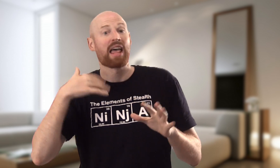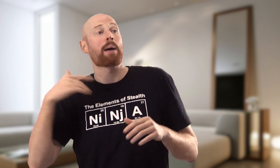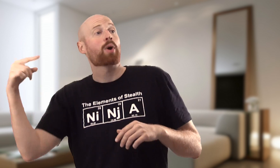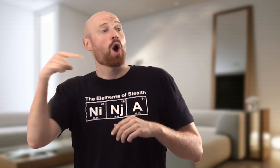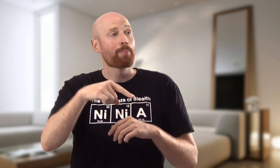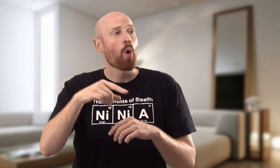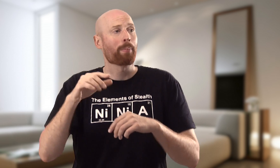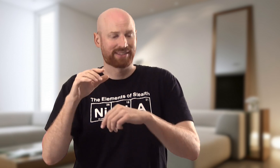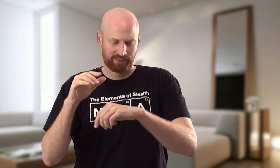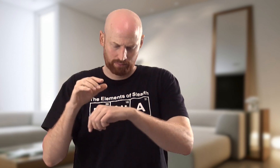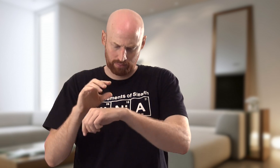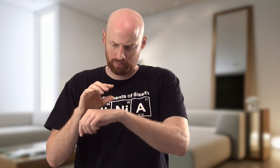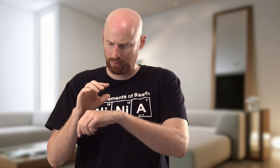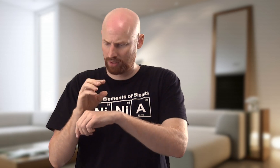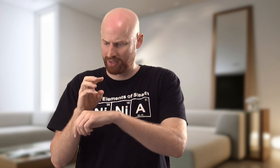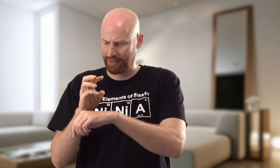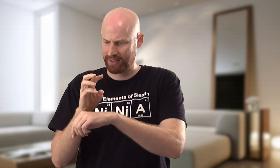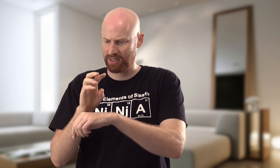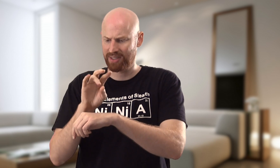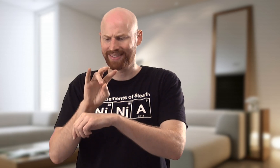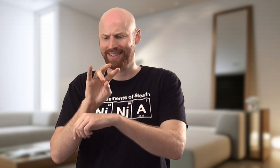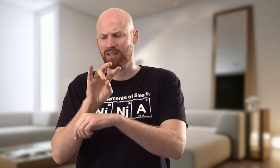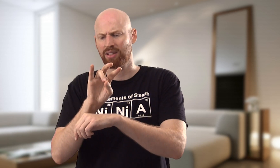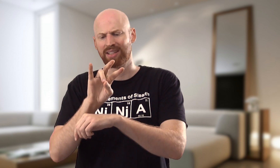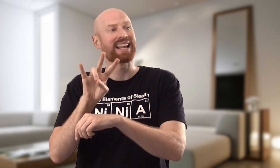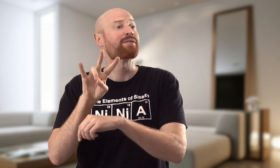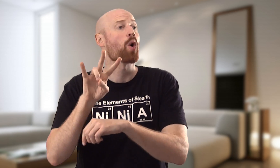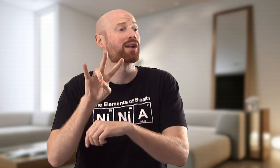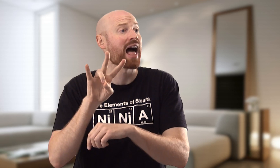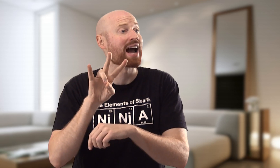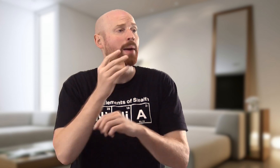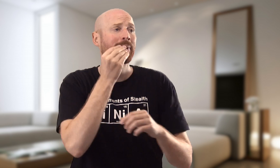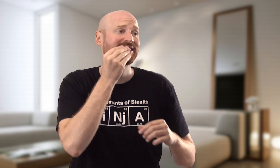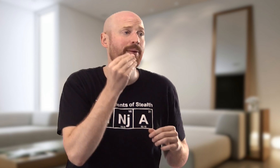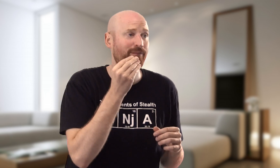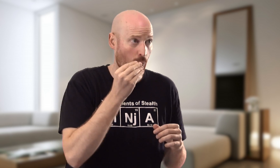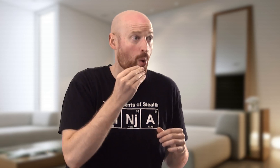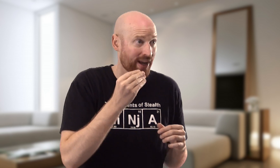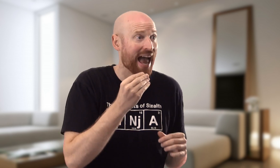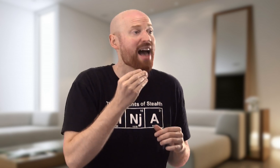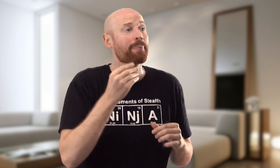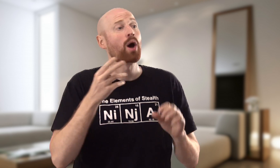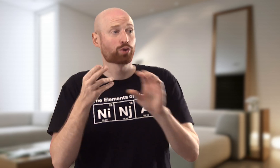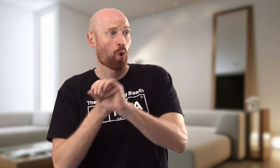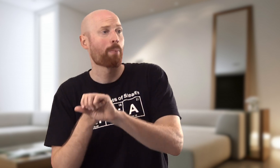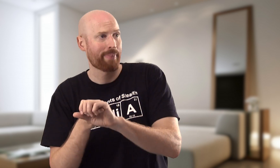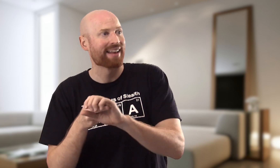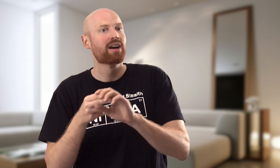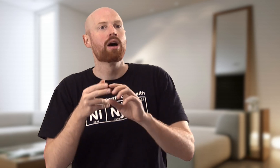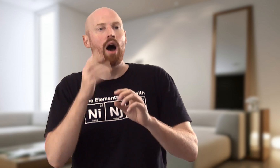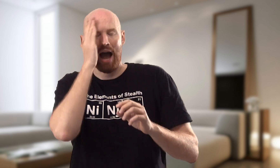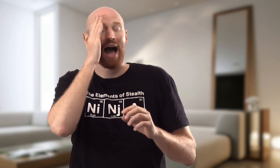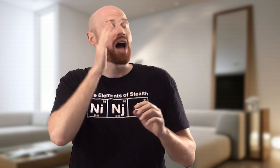then I am going to come home at sev... seven o'clock and I'm going to eat some food OK and then I'm going to go